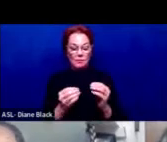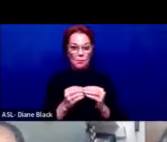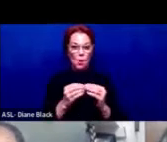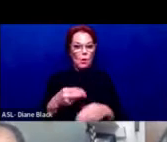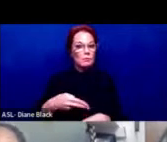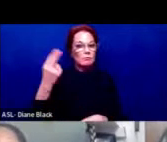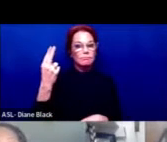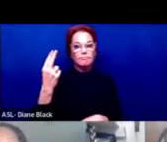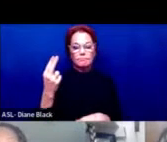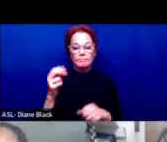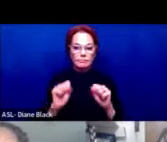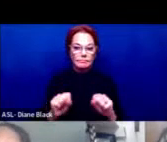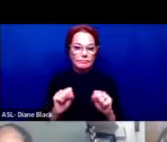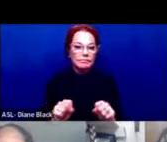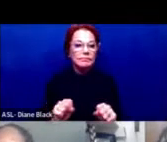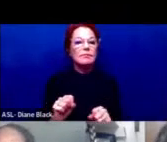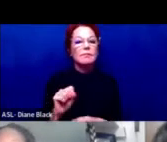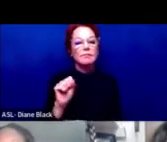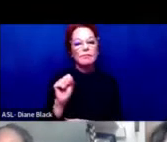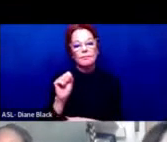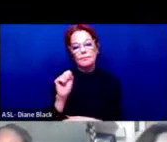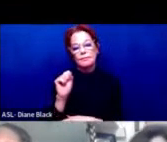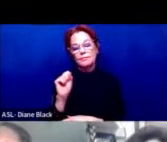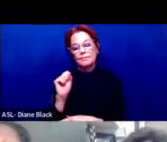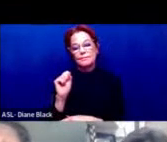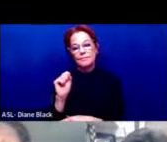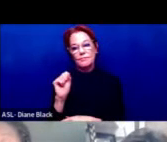to, you know, just not having